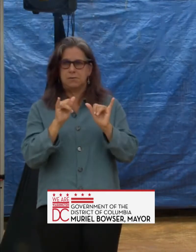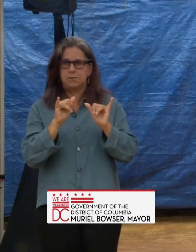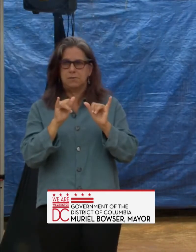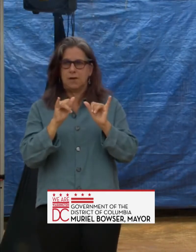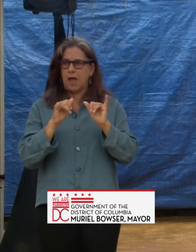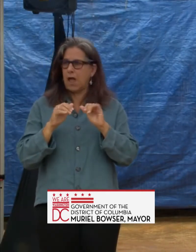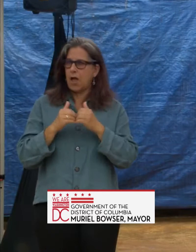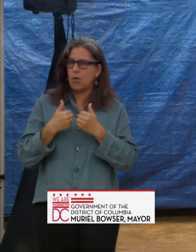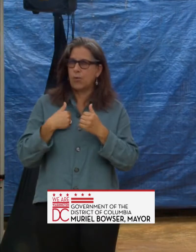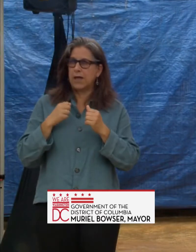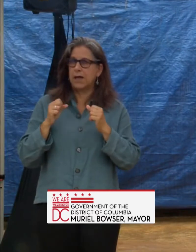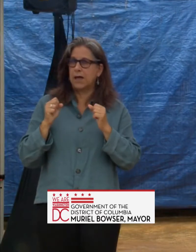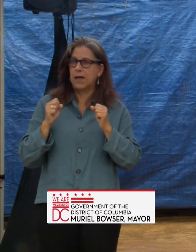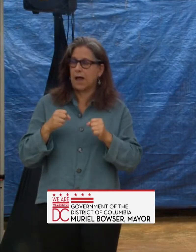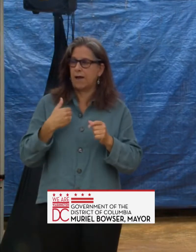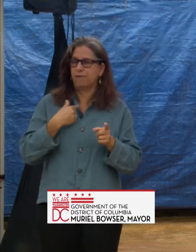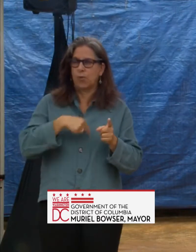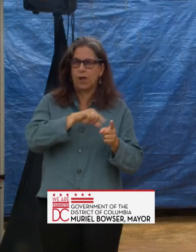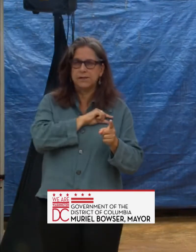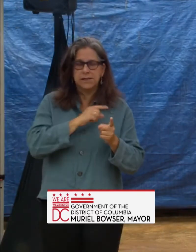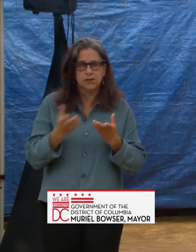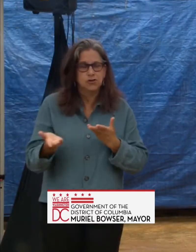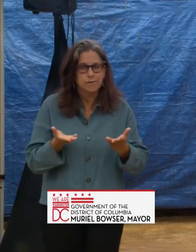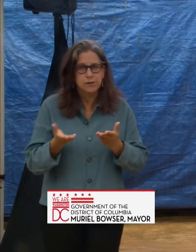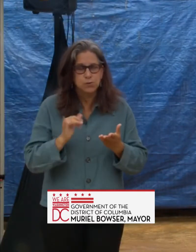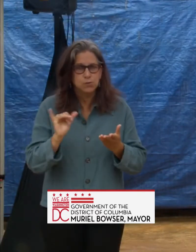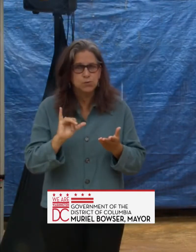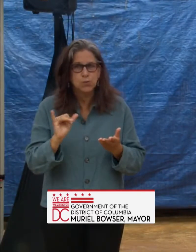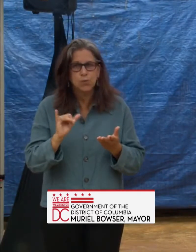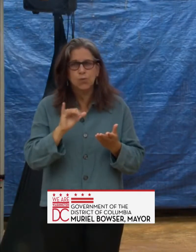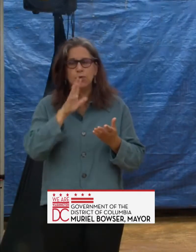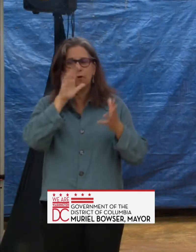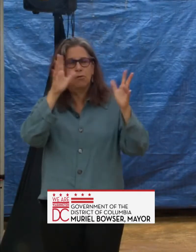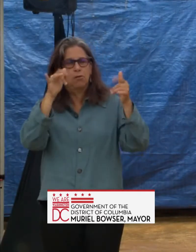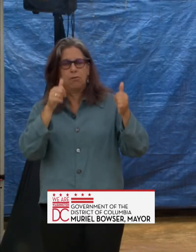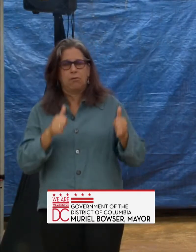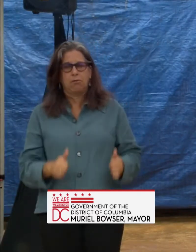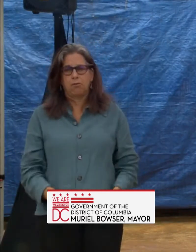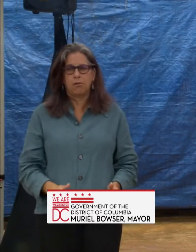SERVICES AND REFLECTS THE CARE AND THE VALUE THAT WE PLACE ON